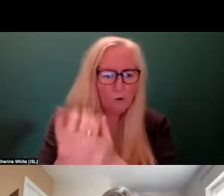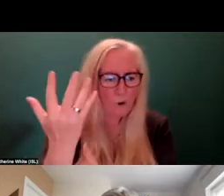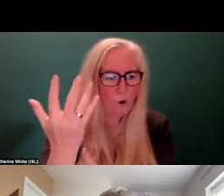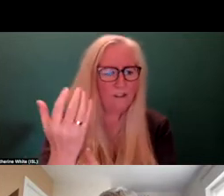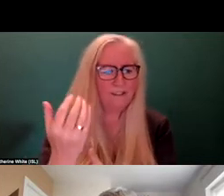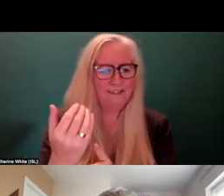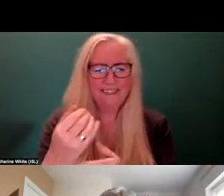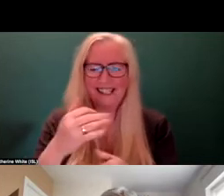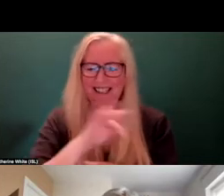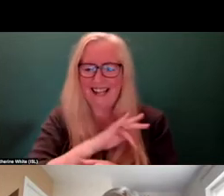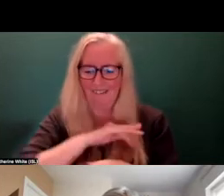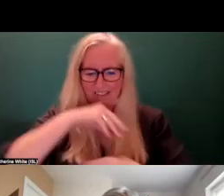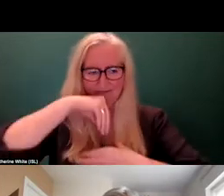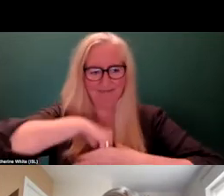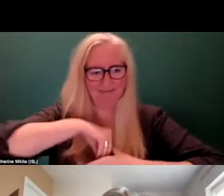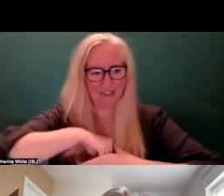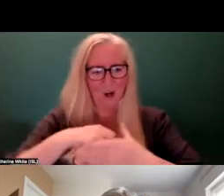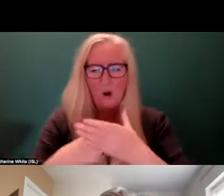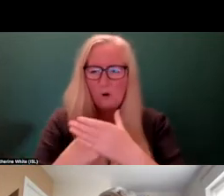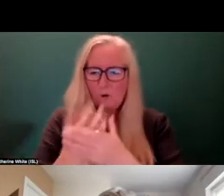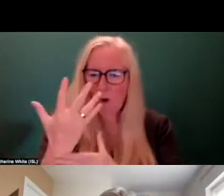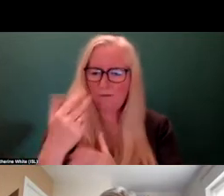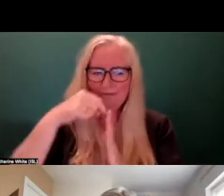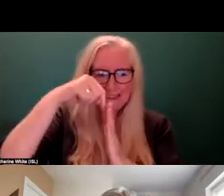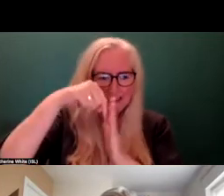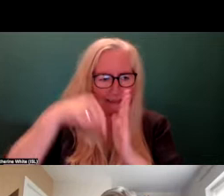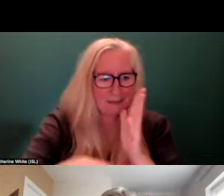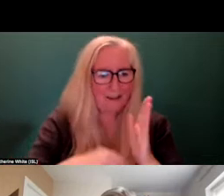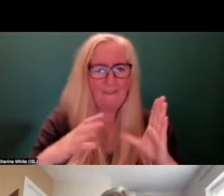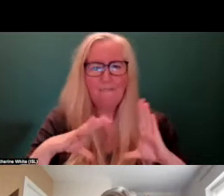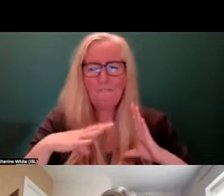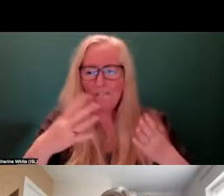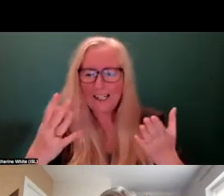our outward growth, our inner growth and spiritual intensification of freedom